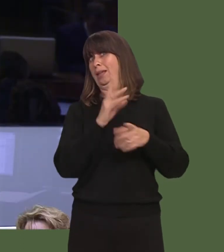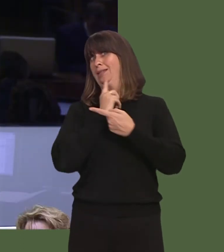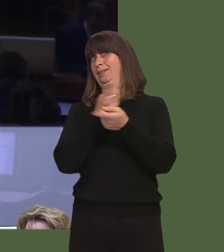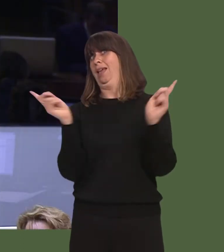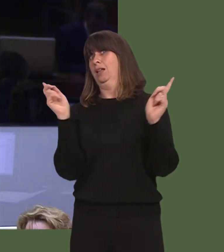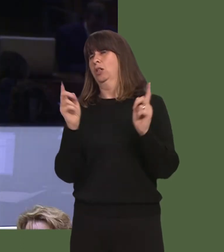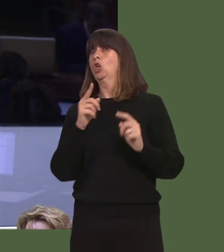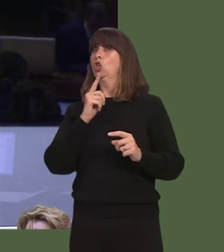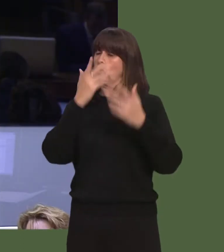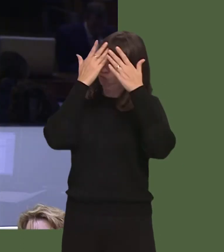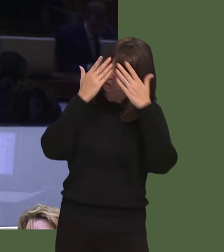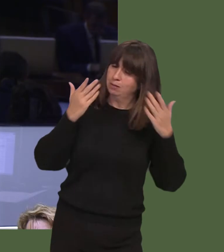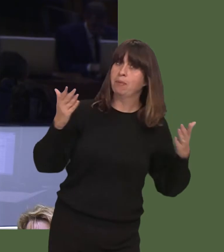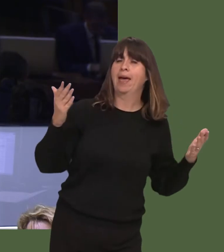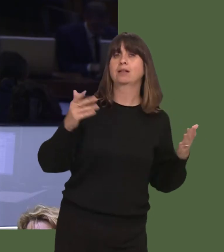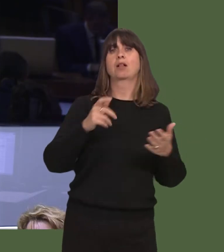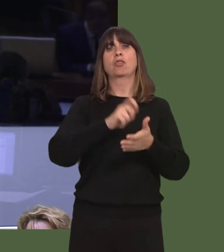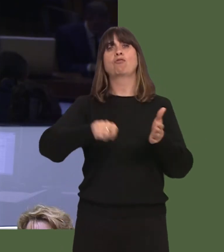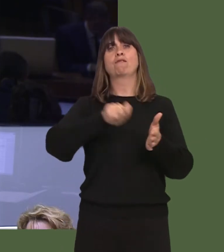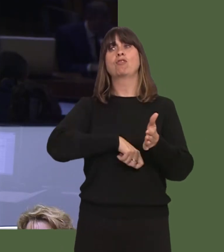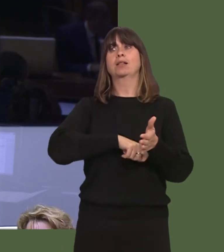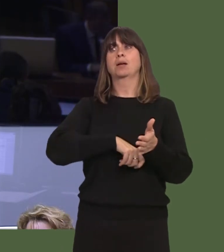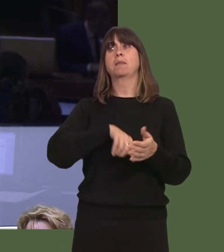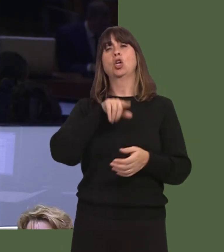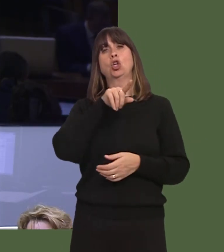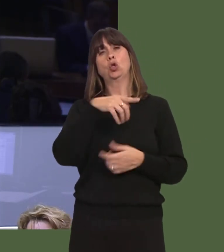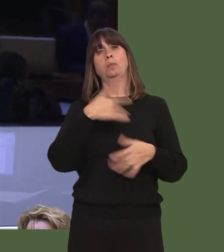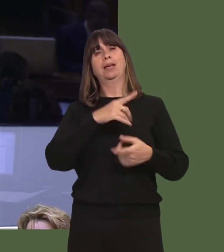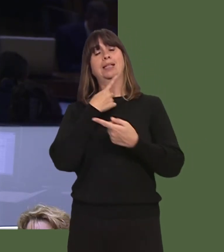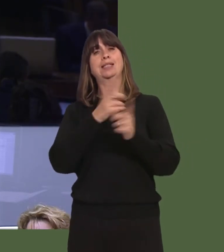when you said that you respected the result of the referendumóthat you accepted the decision